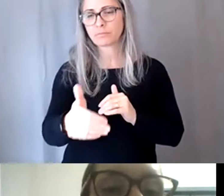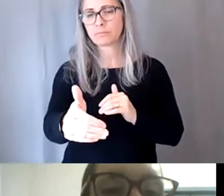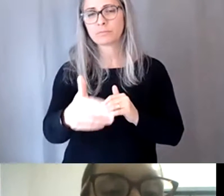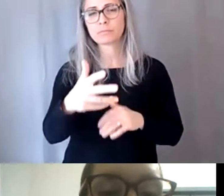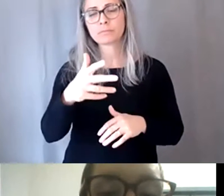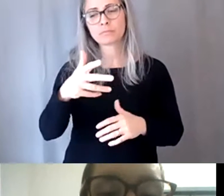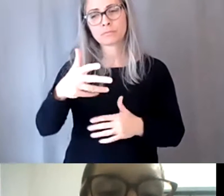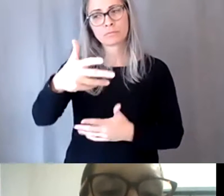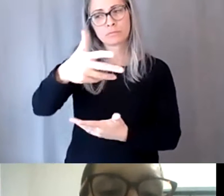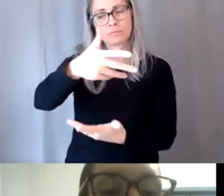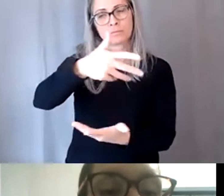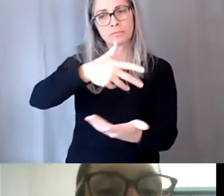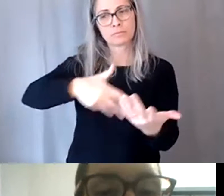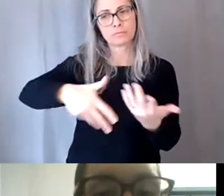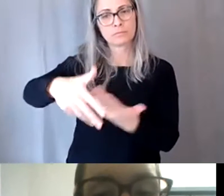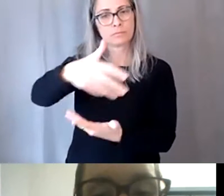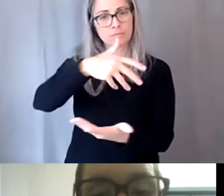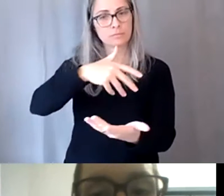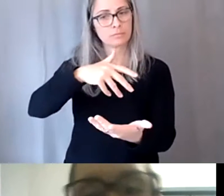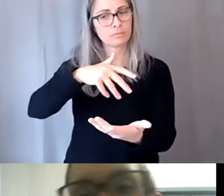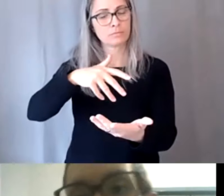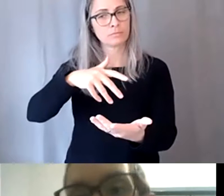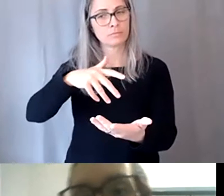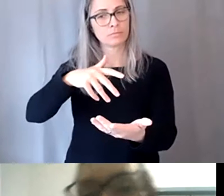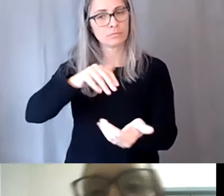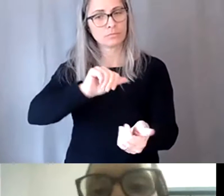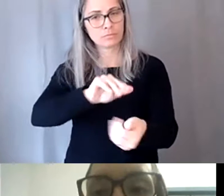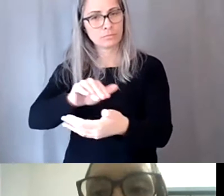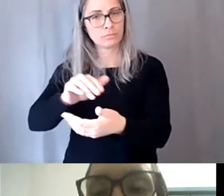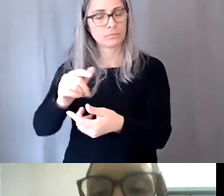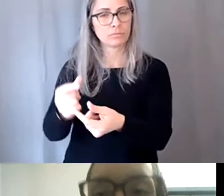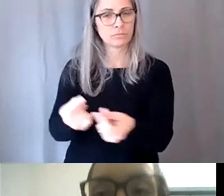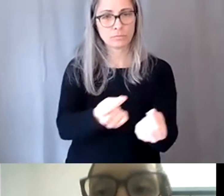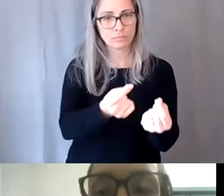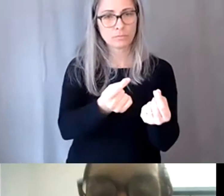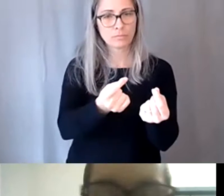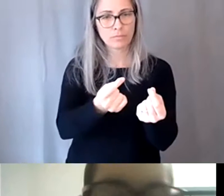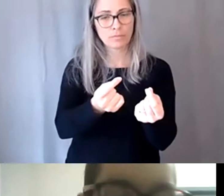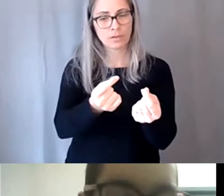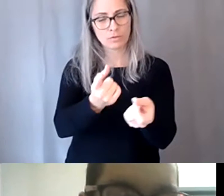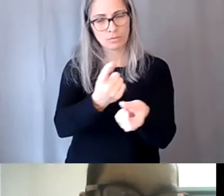material practices that are promoting functioning